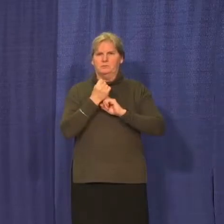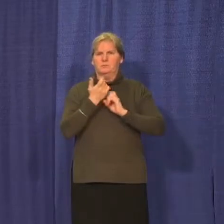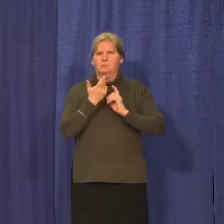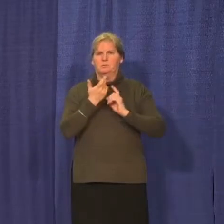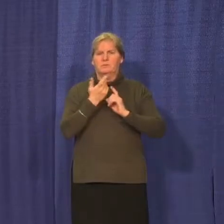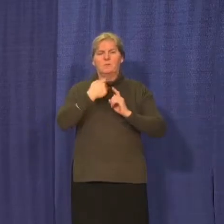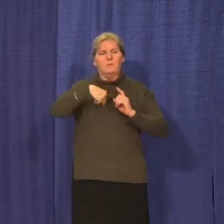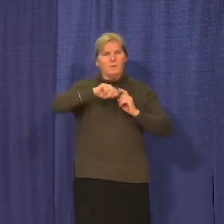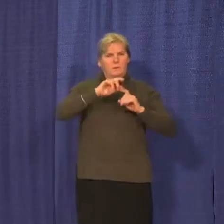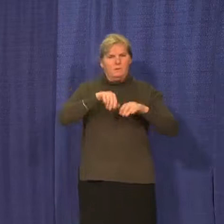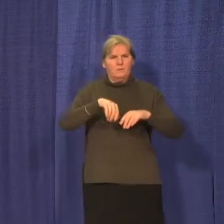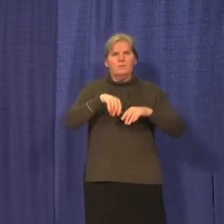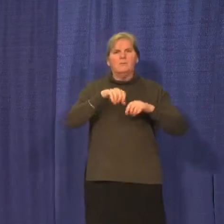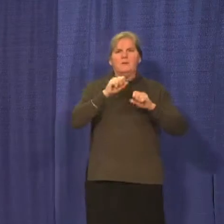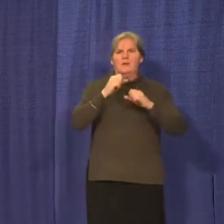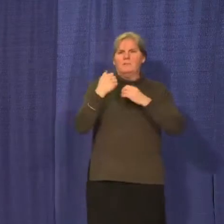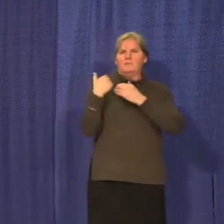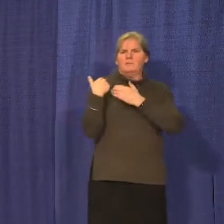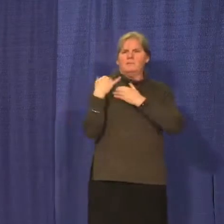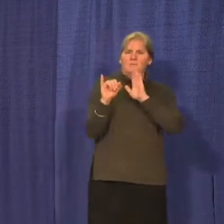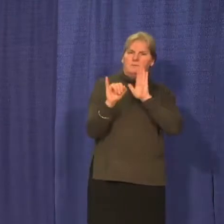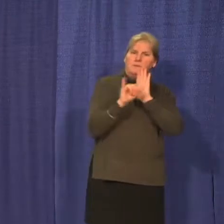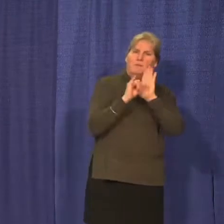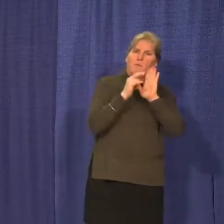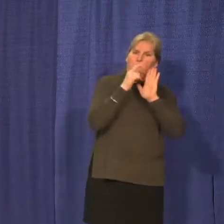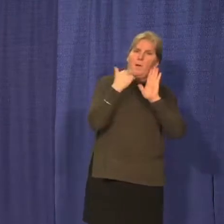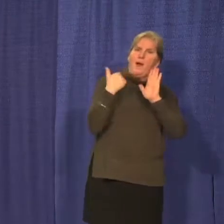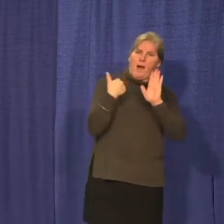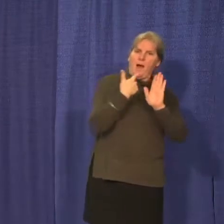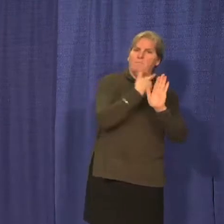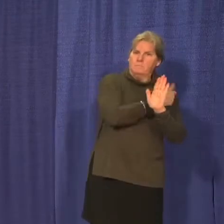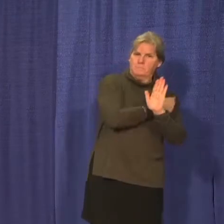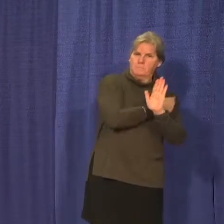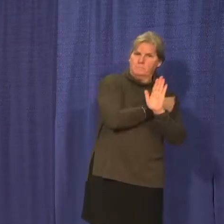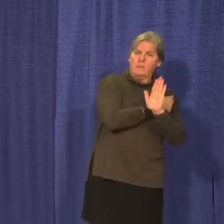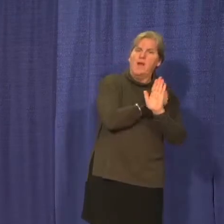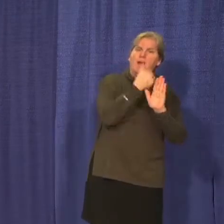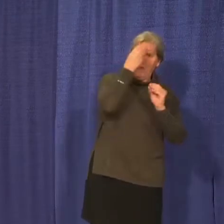everyone who does have the shot, making sure that we have that